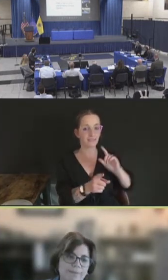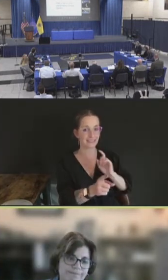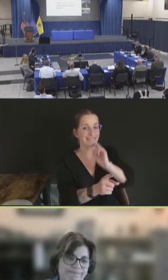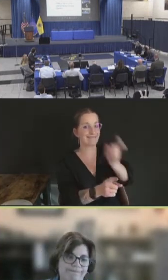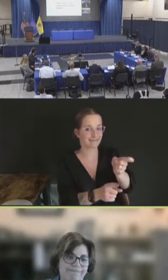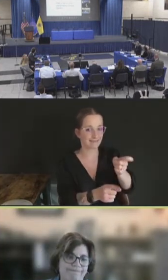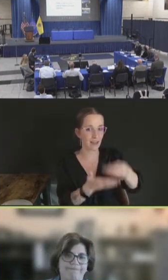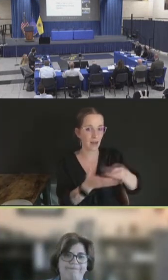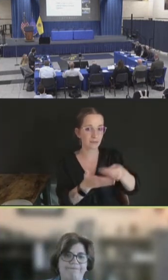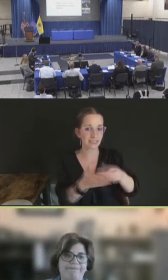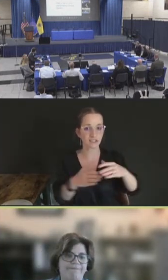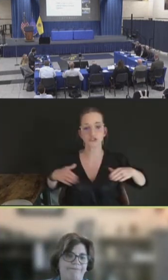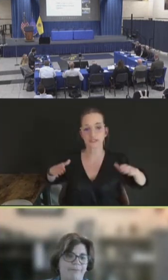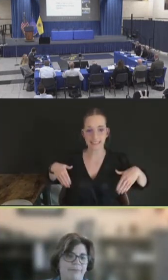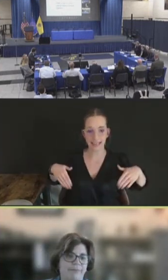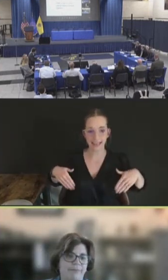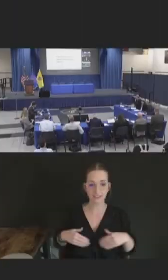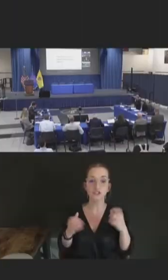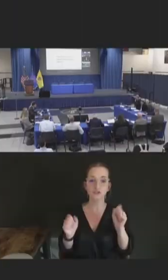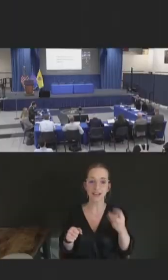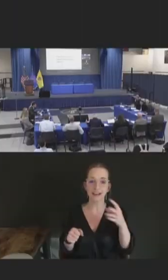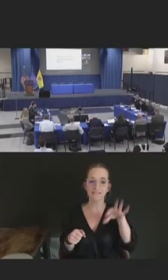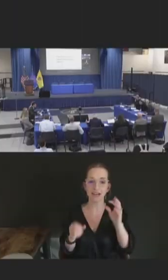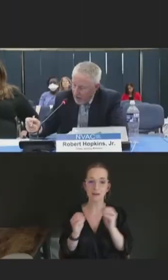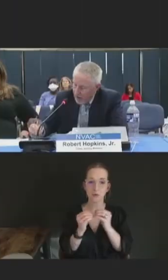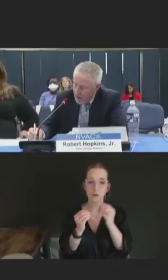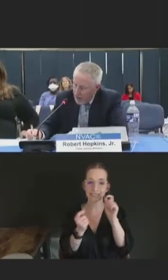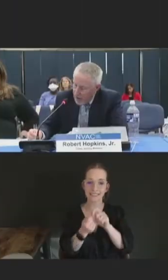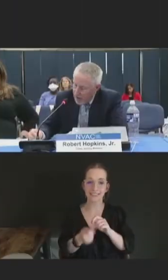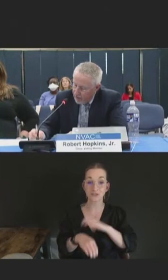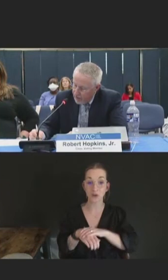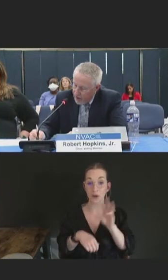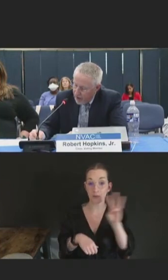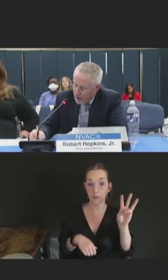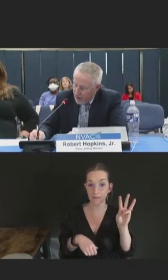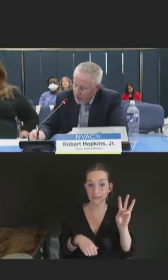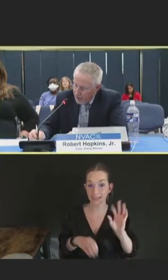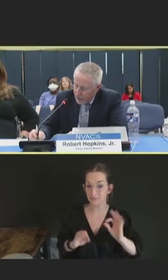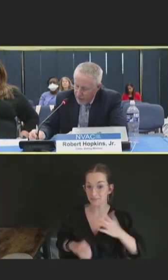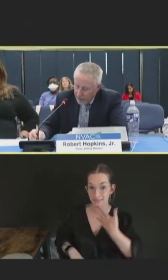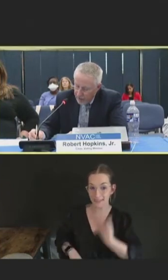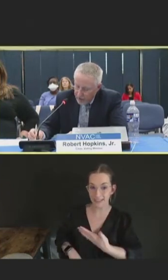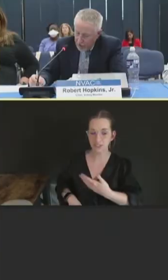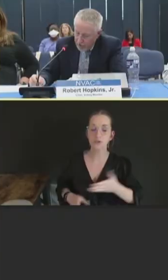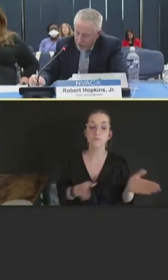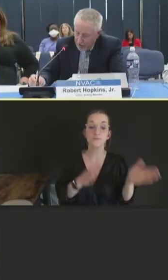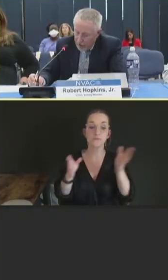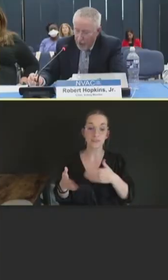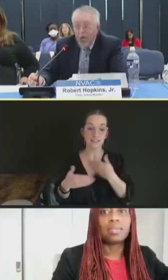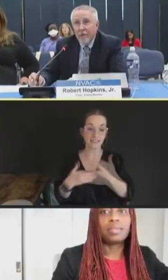Robert Hopkins: Thank you very much, Miss Diba. Next, Indian Health Services, Uzo Chukwuma.